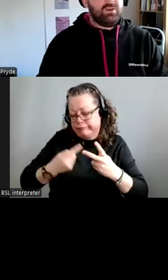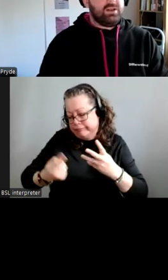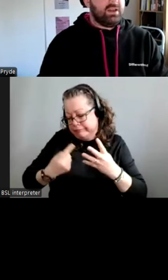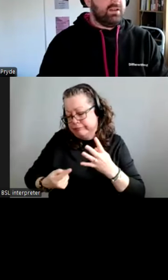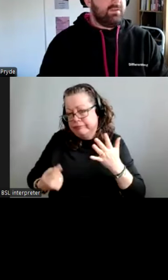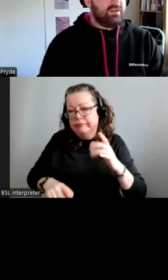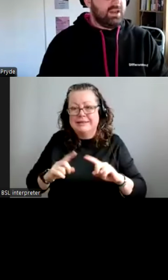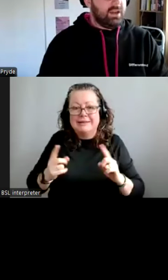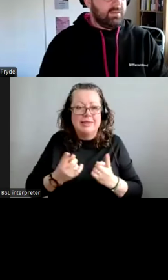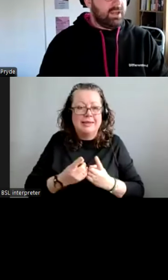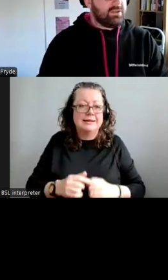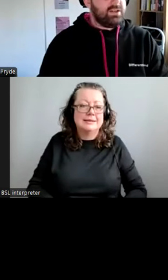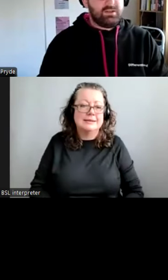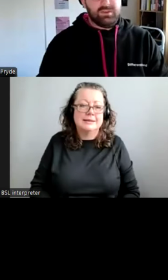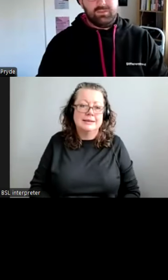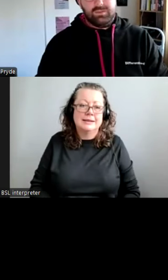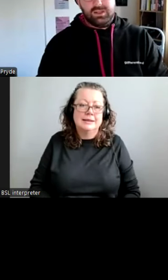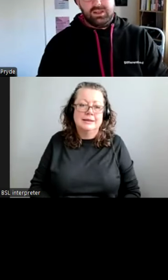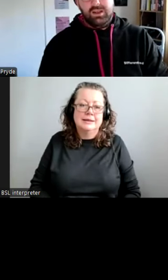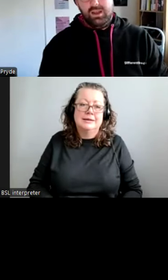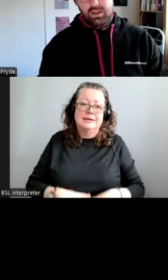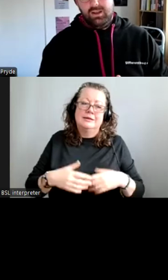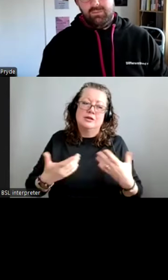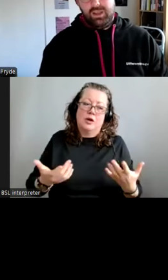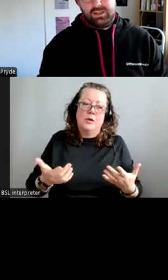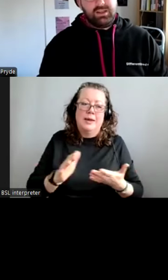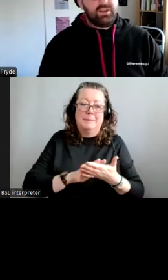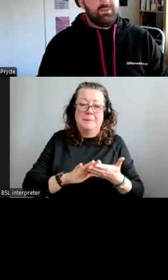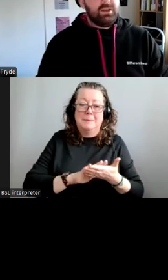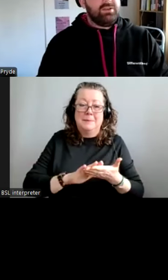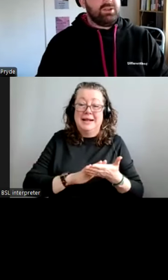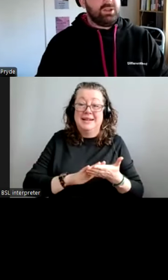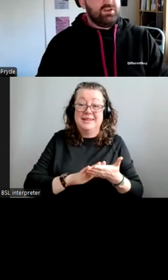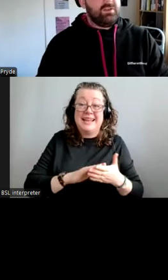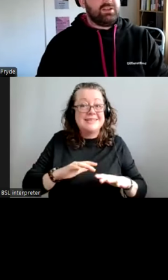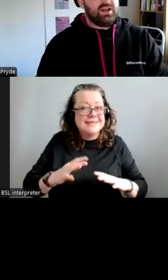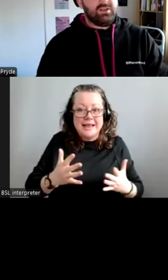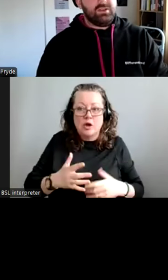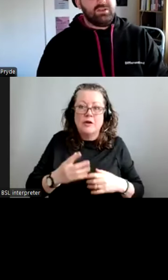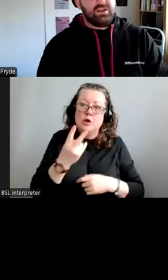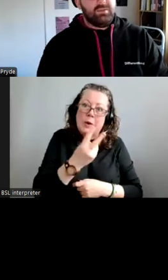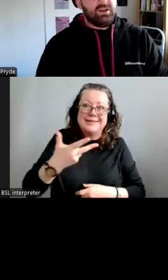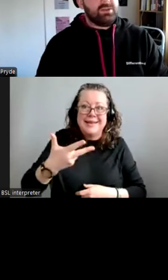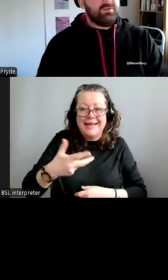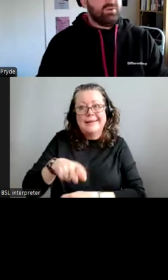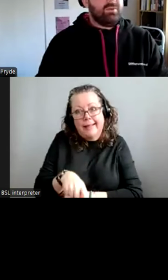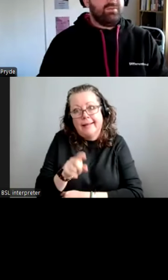on a natural history museum website, instead of that being 112 interactions, it becomes four,